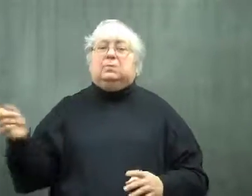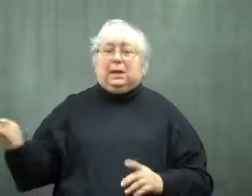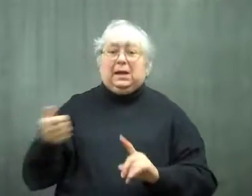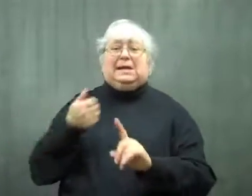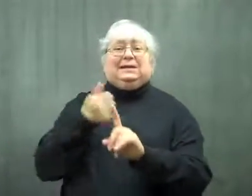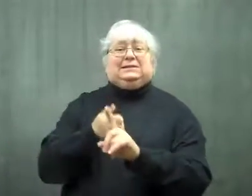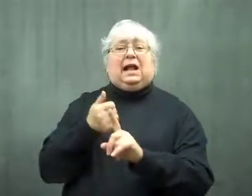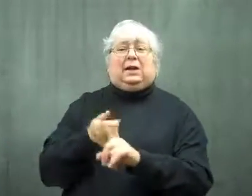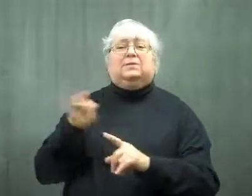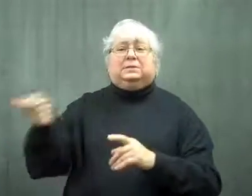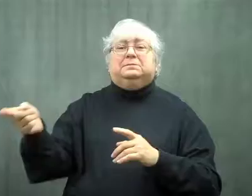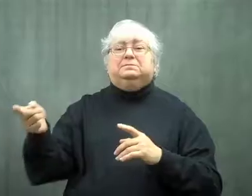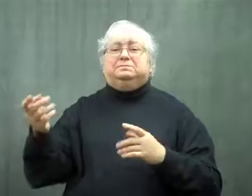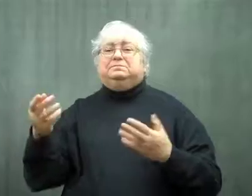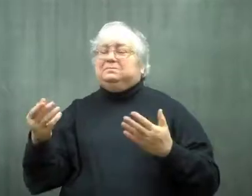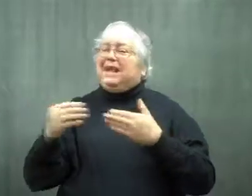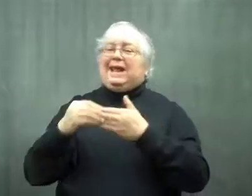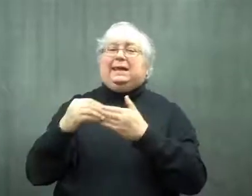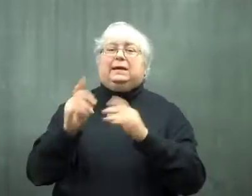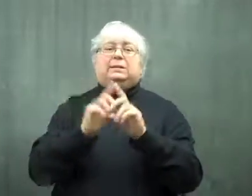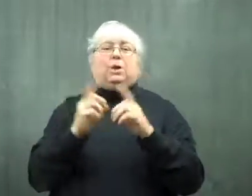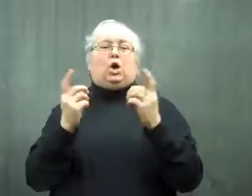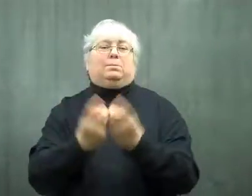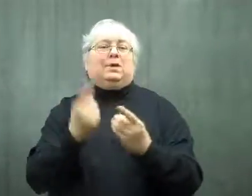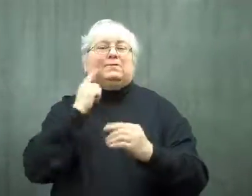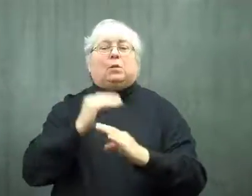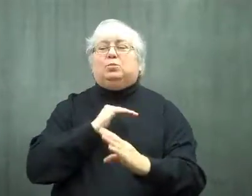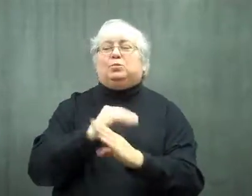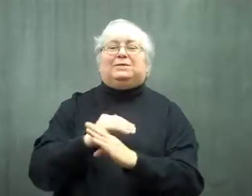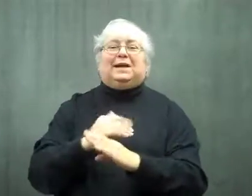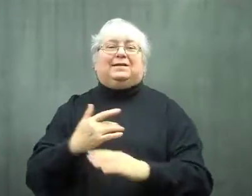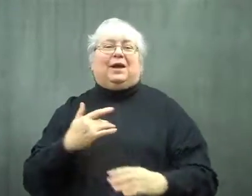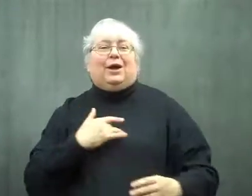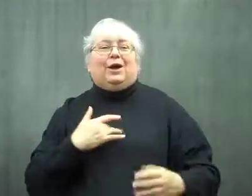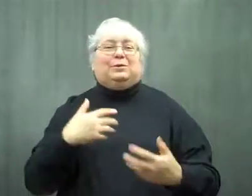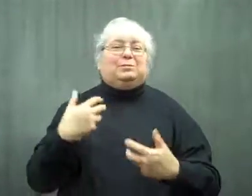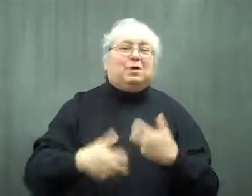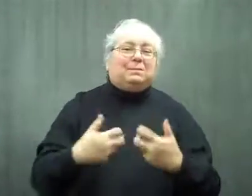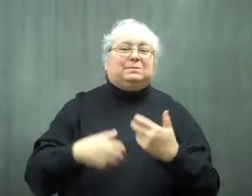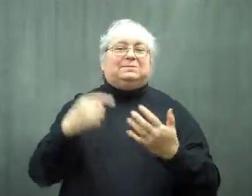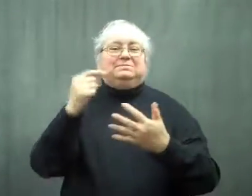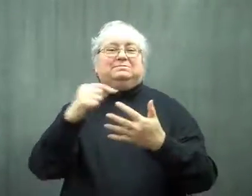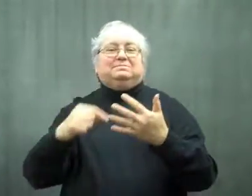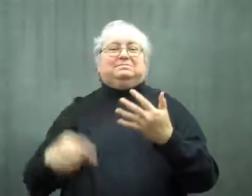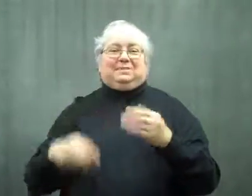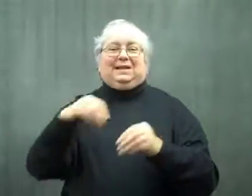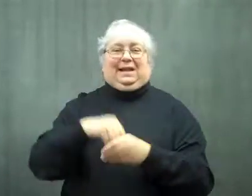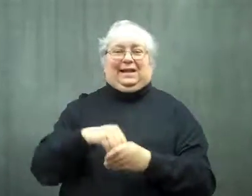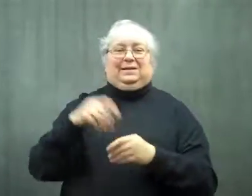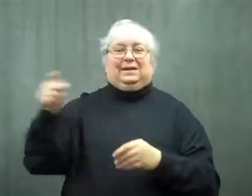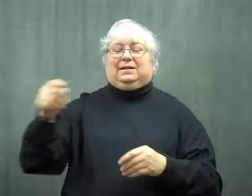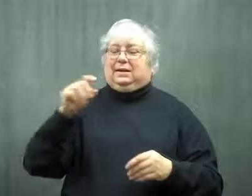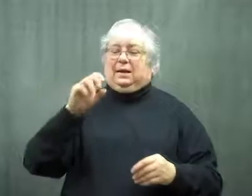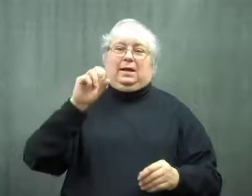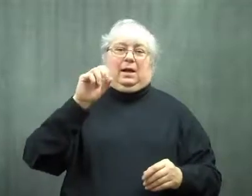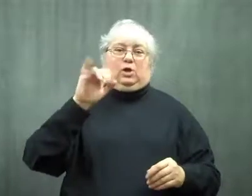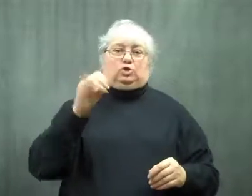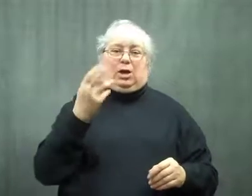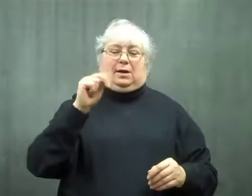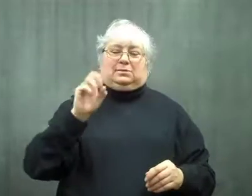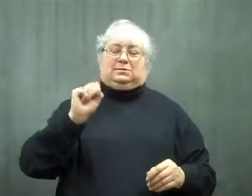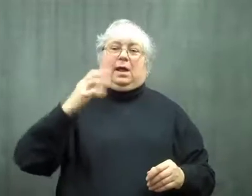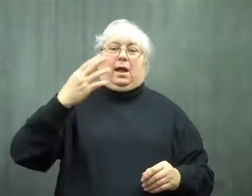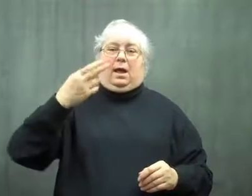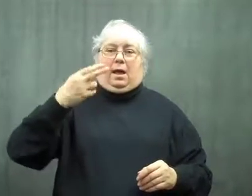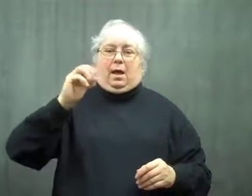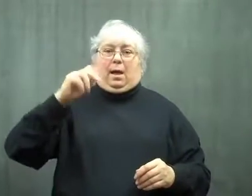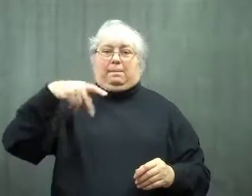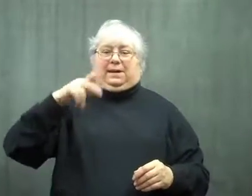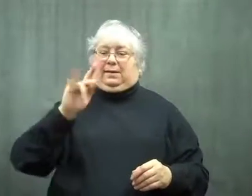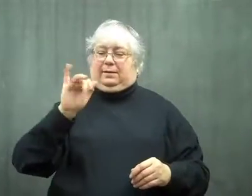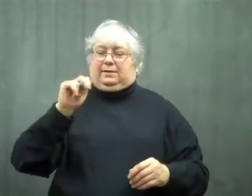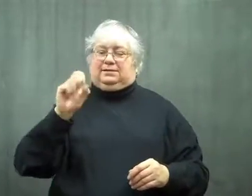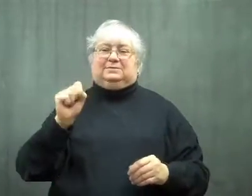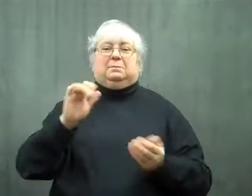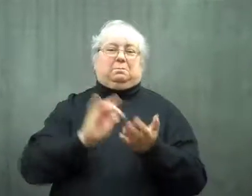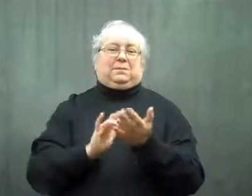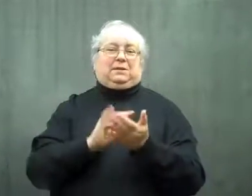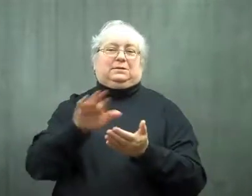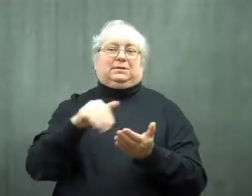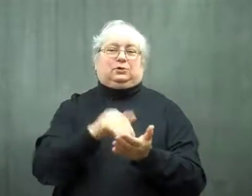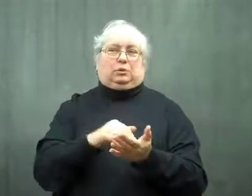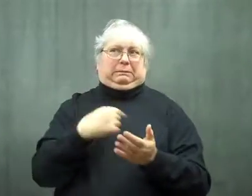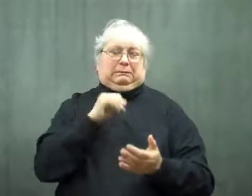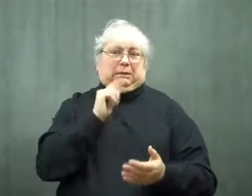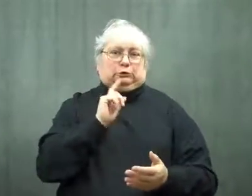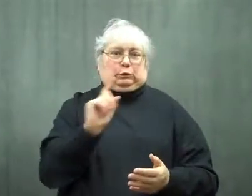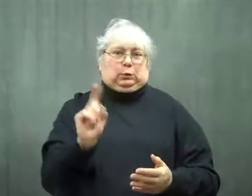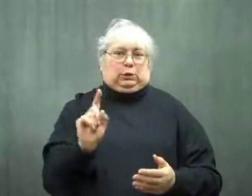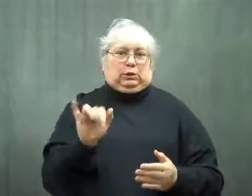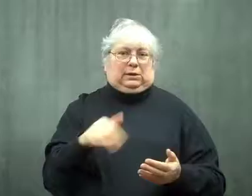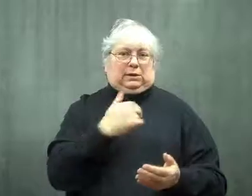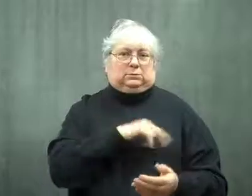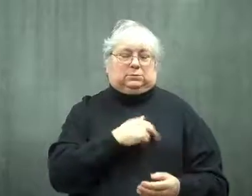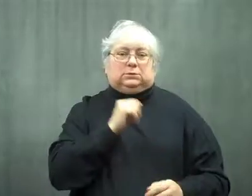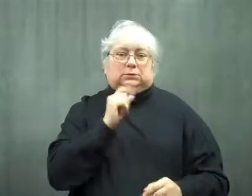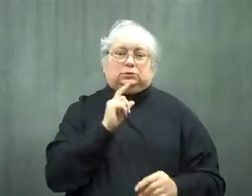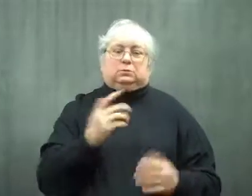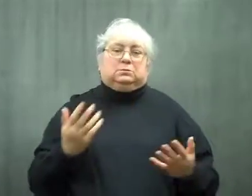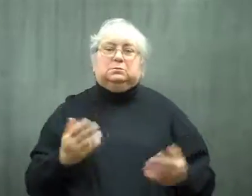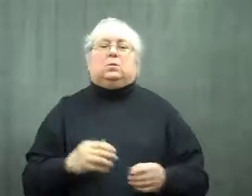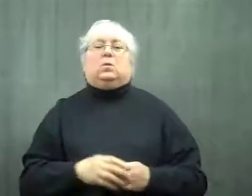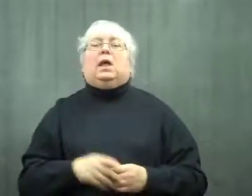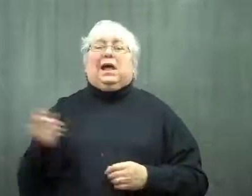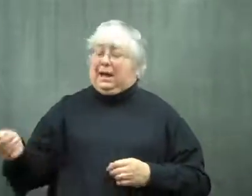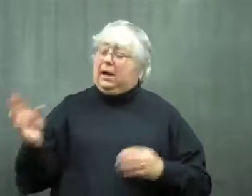He is the head of the department of Preventative Cardiac Care